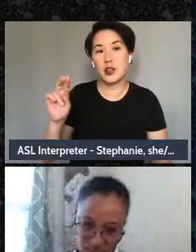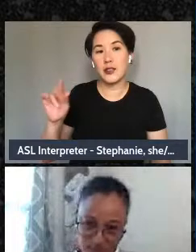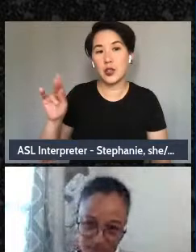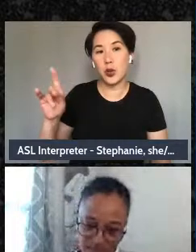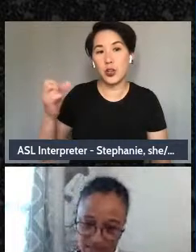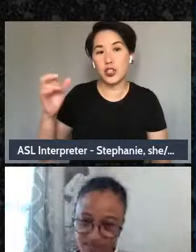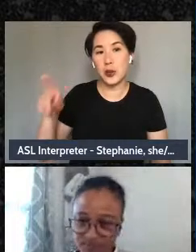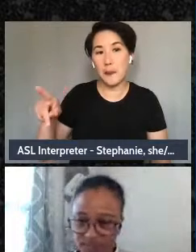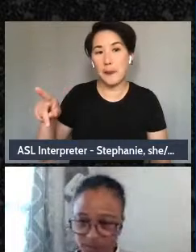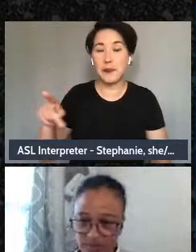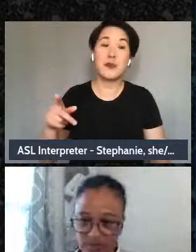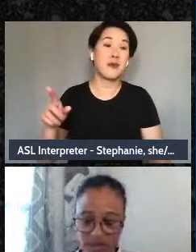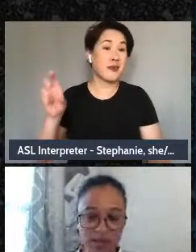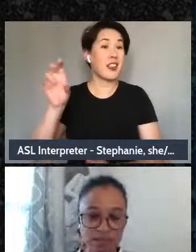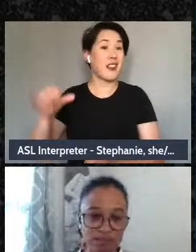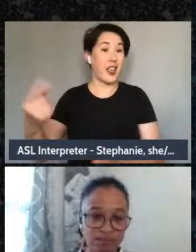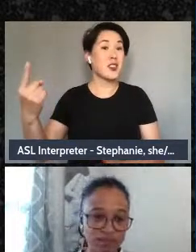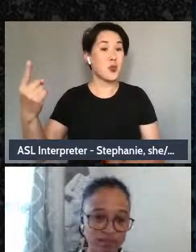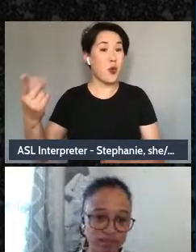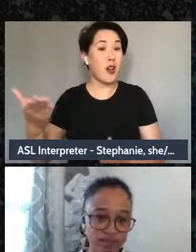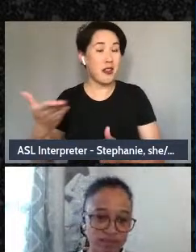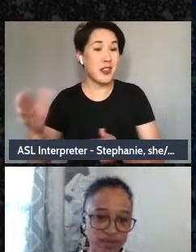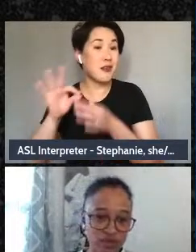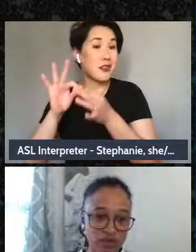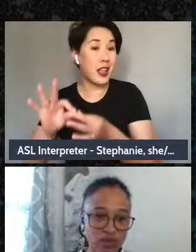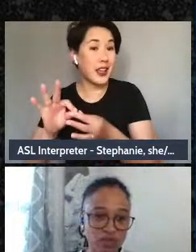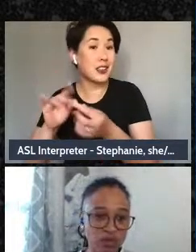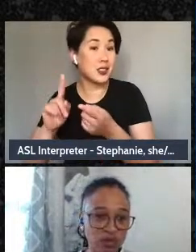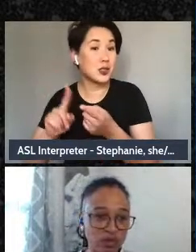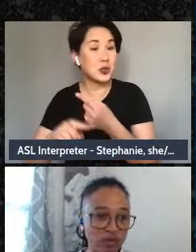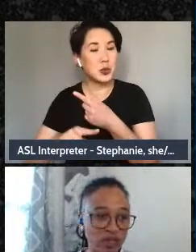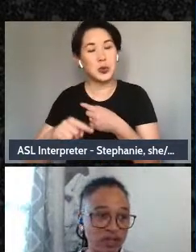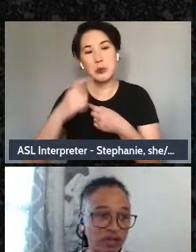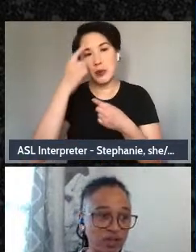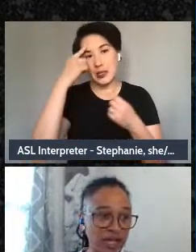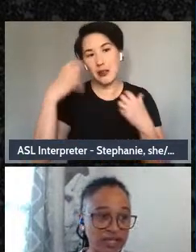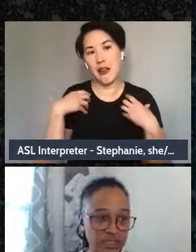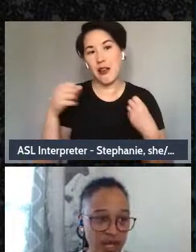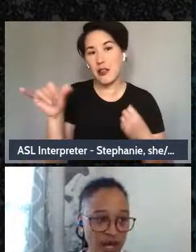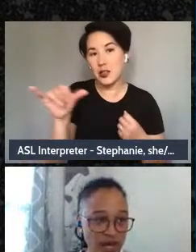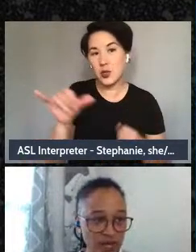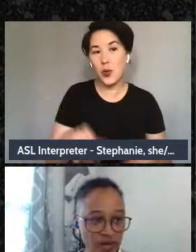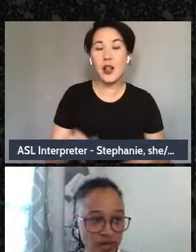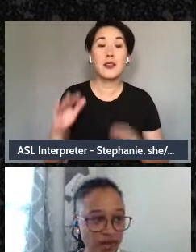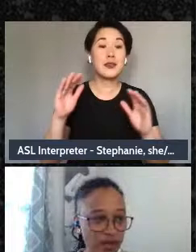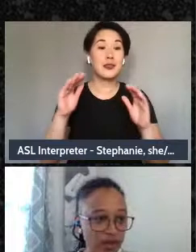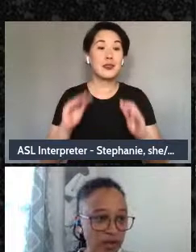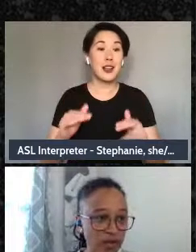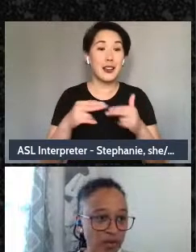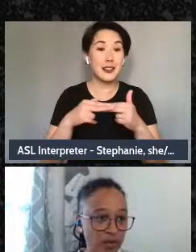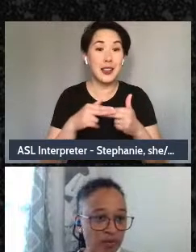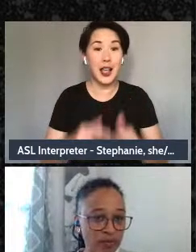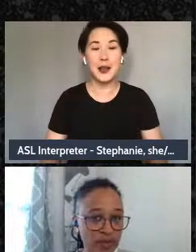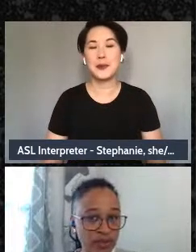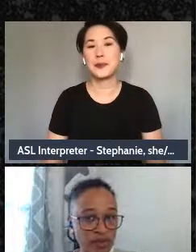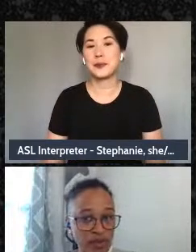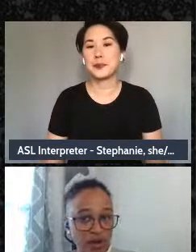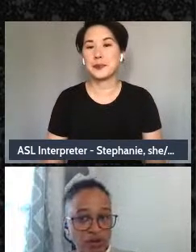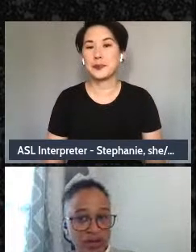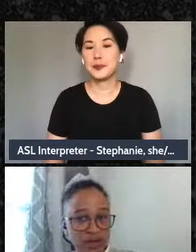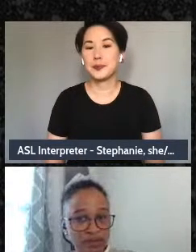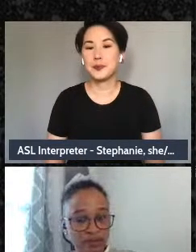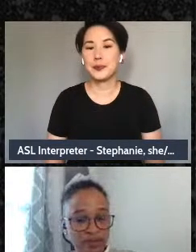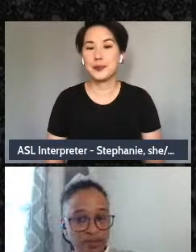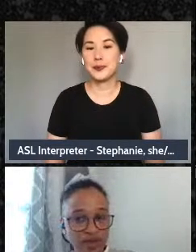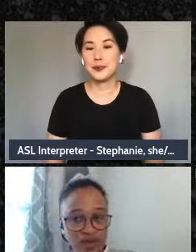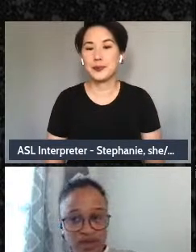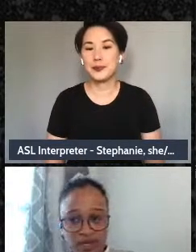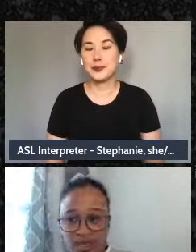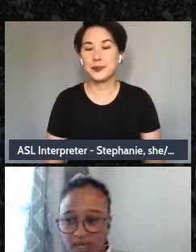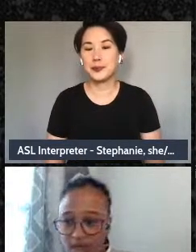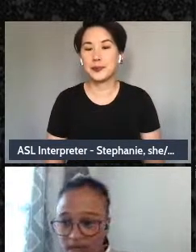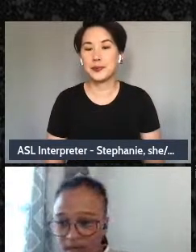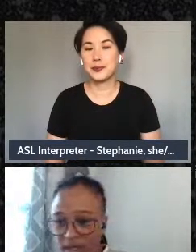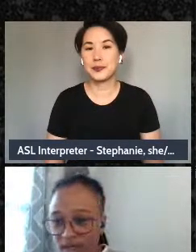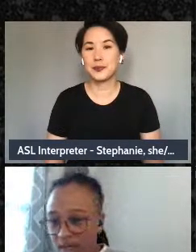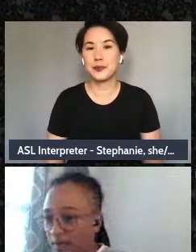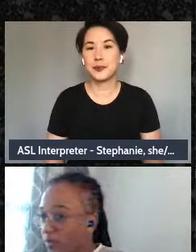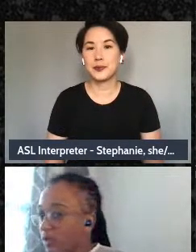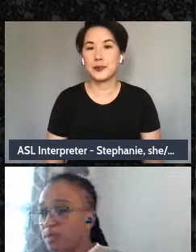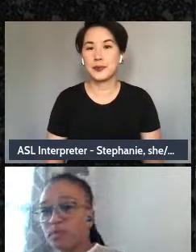we have that as well. Yeah, so let's move into the next slid. All right, and I think - yeah keep